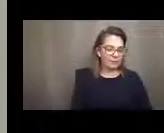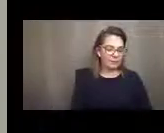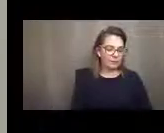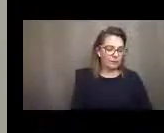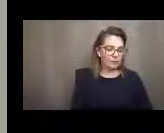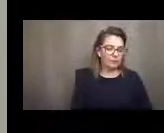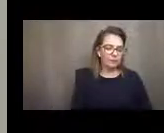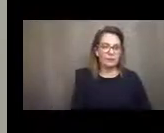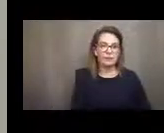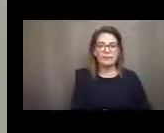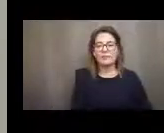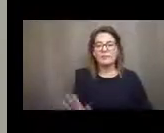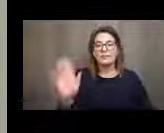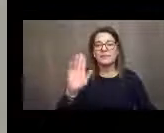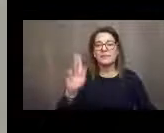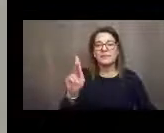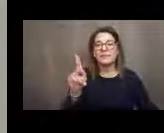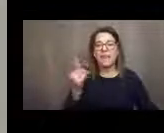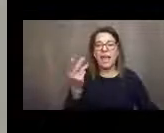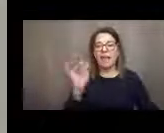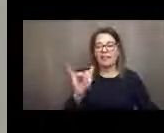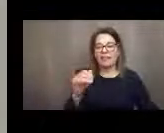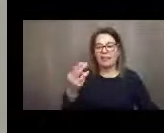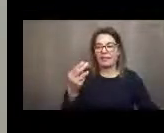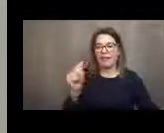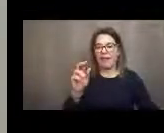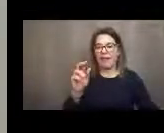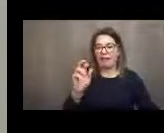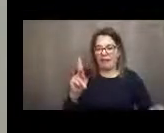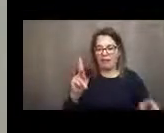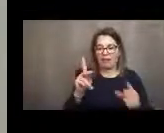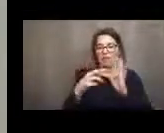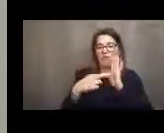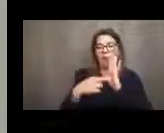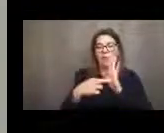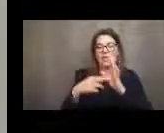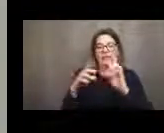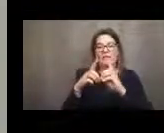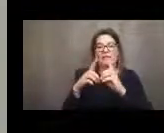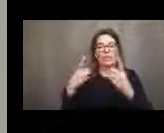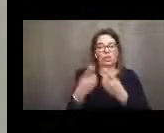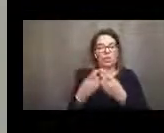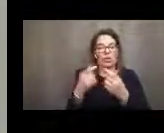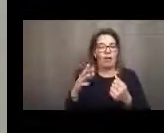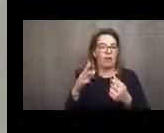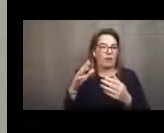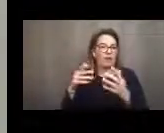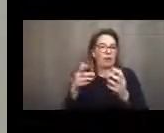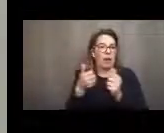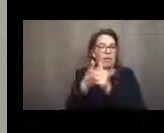Kathy Hancock: Hello. My name is Kathy Hancock, and I'm representing the Division of Grants Compliance and Oversight in the Office of Policy